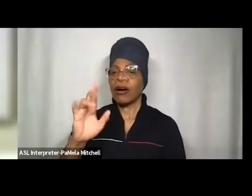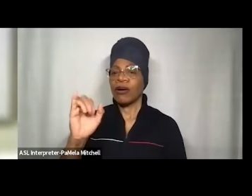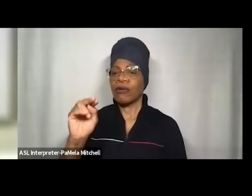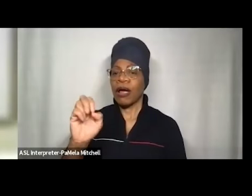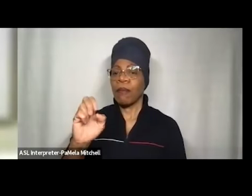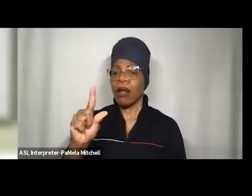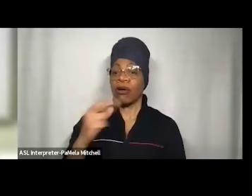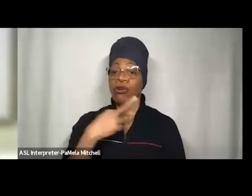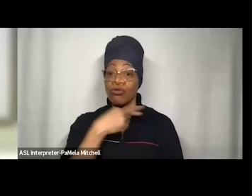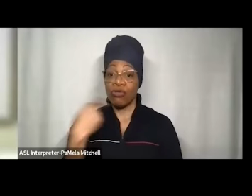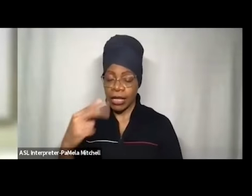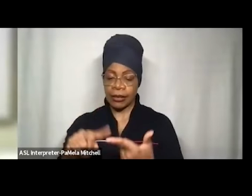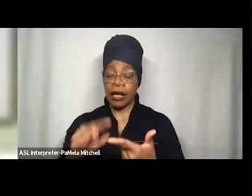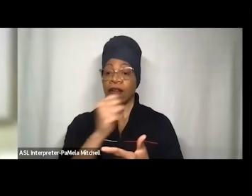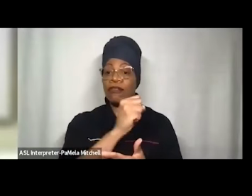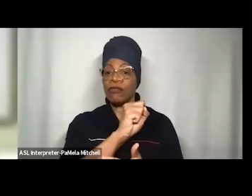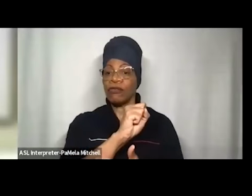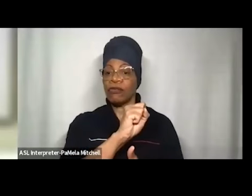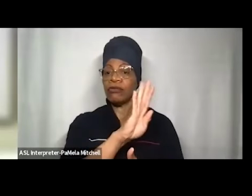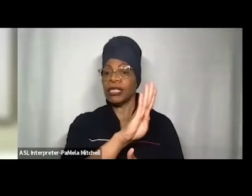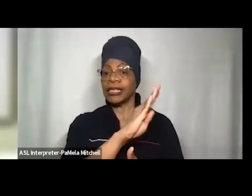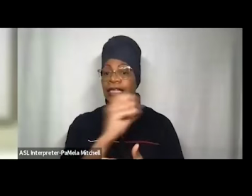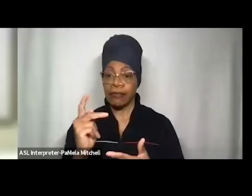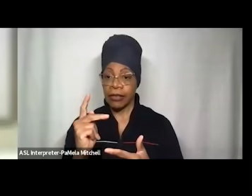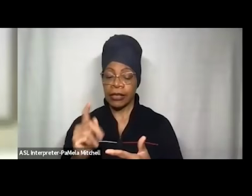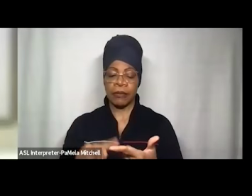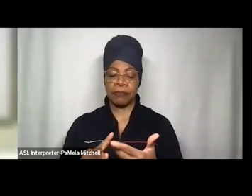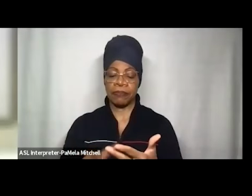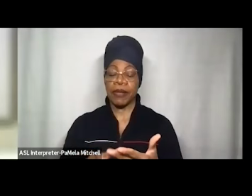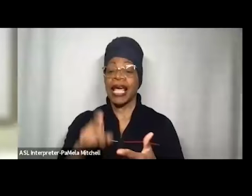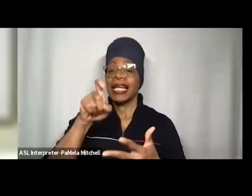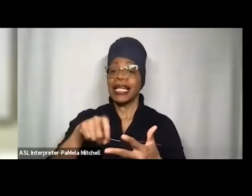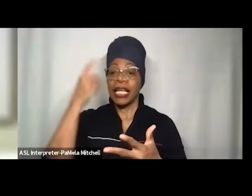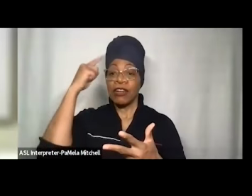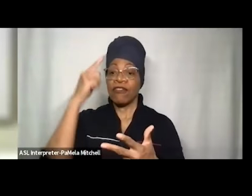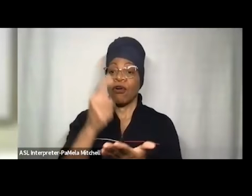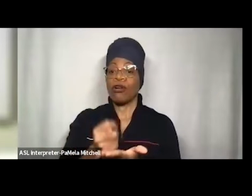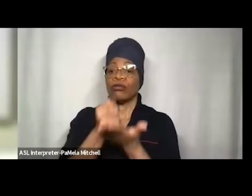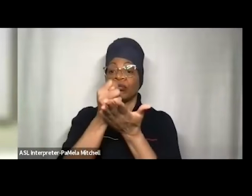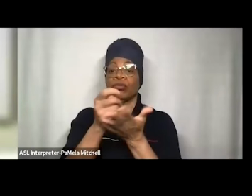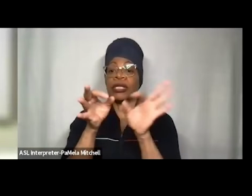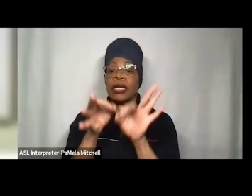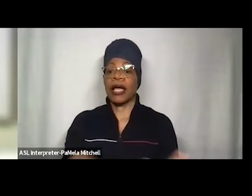as well as the need for substance use disorders treatment are very important in terms of release decision making